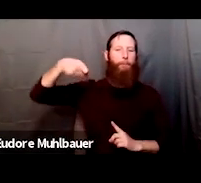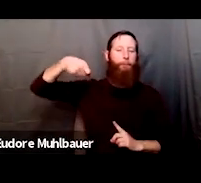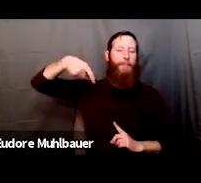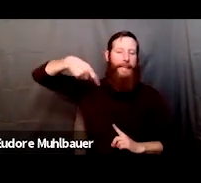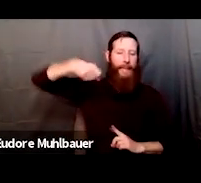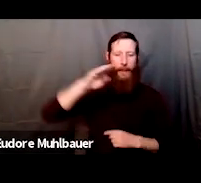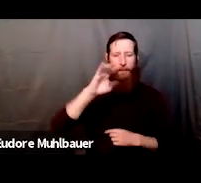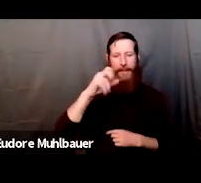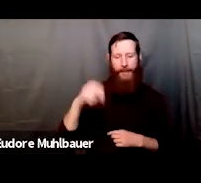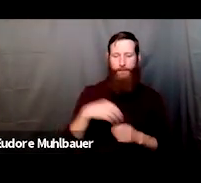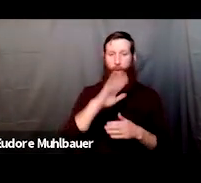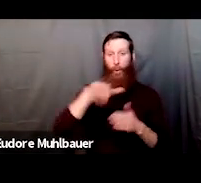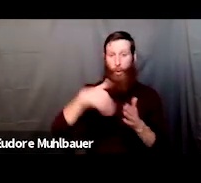More questions about beacons: